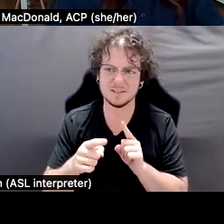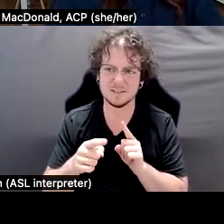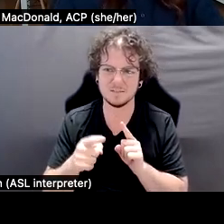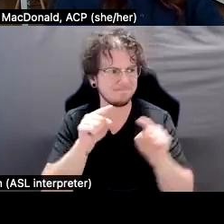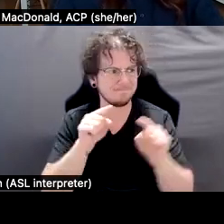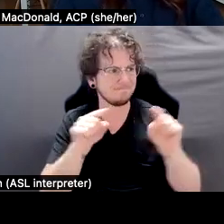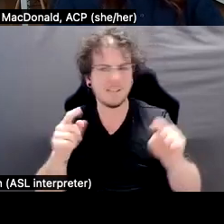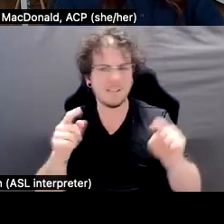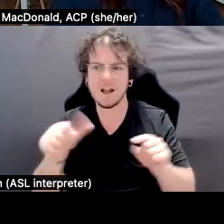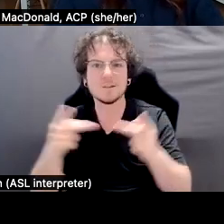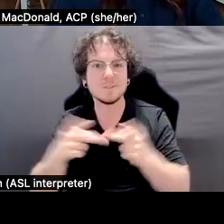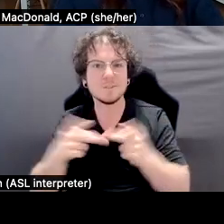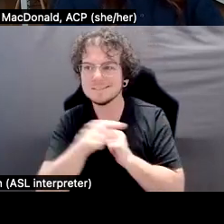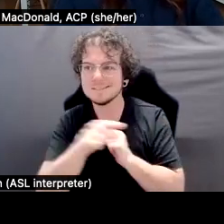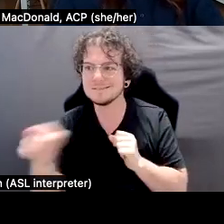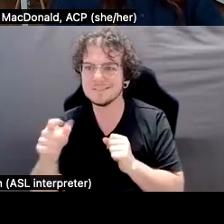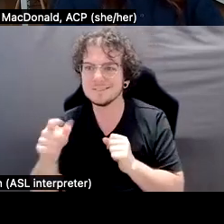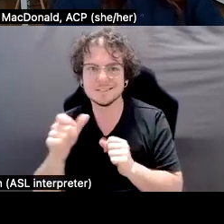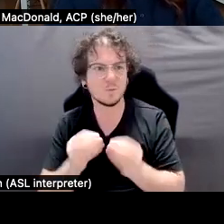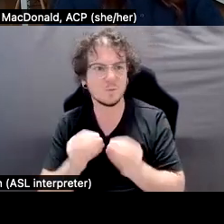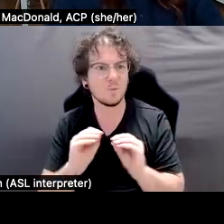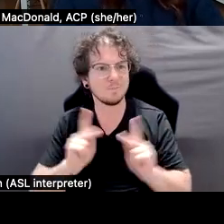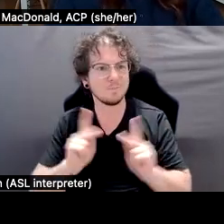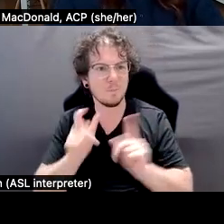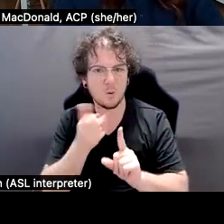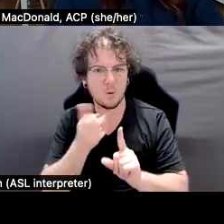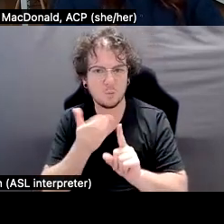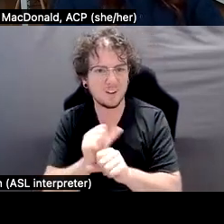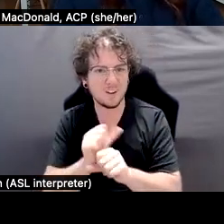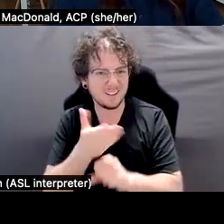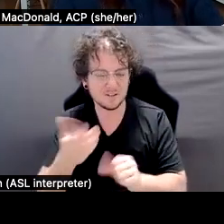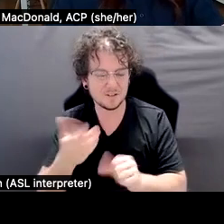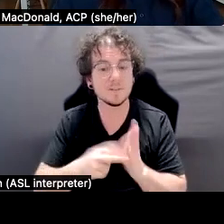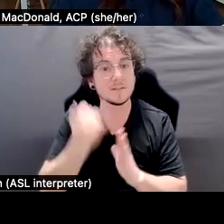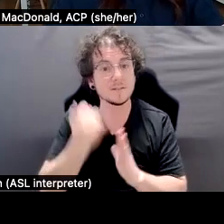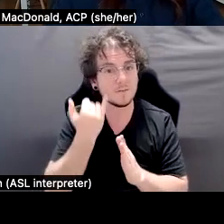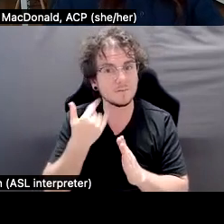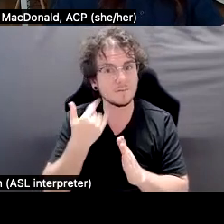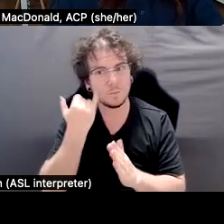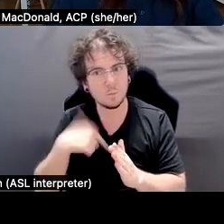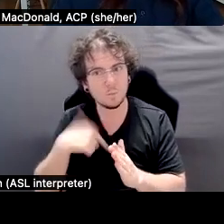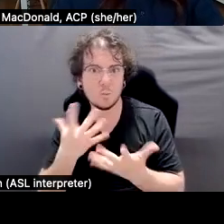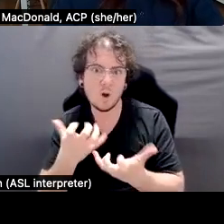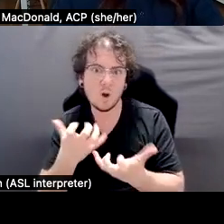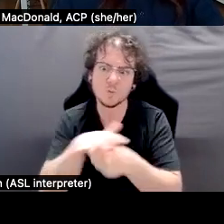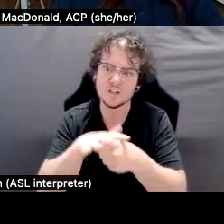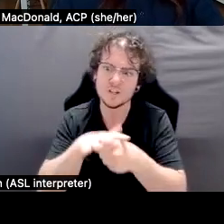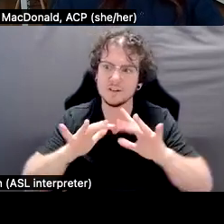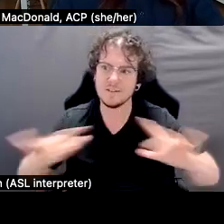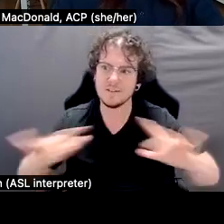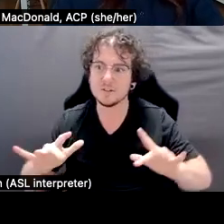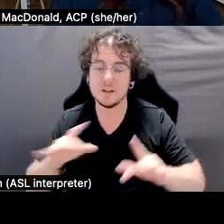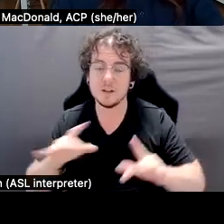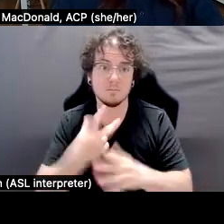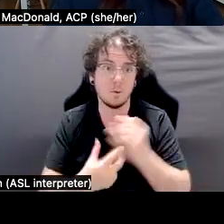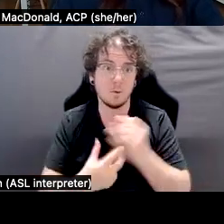regional diversity in both our workforce and our stories, I think it's important that jobs become a